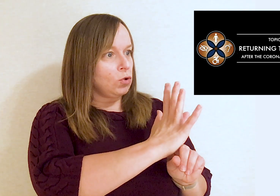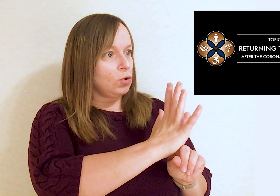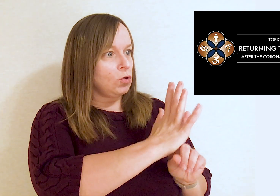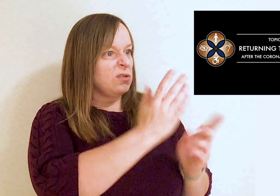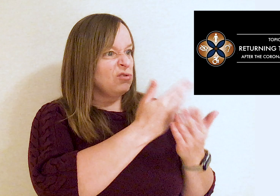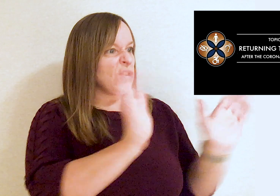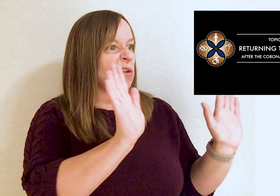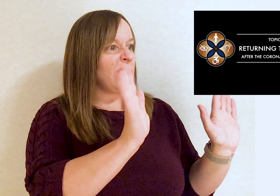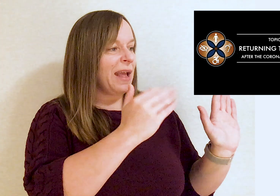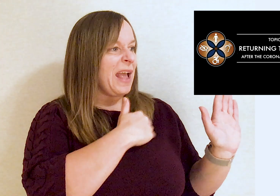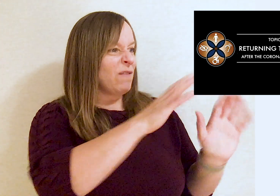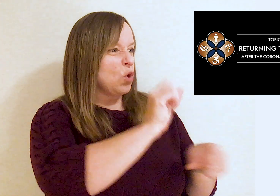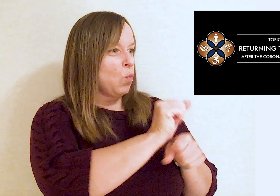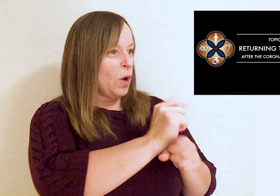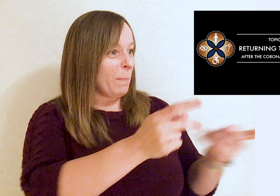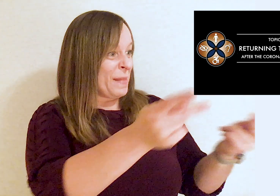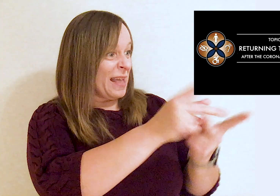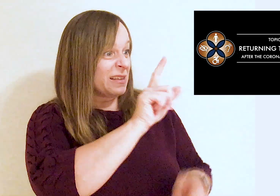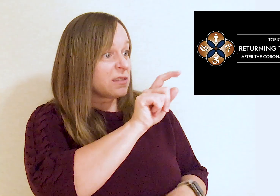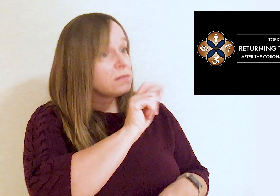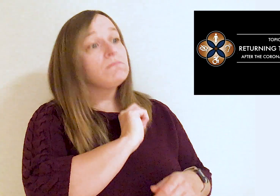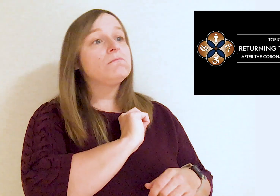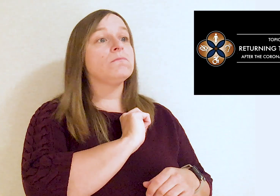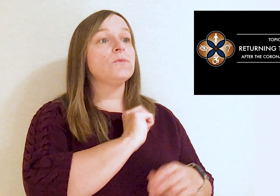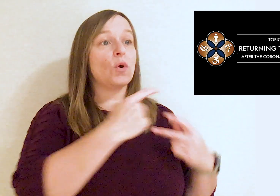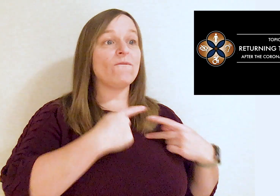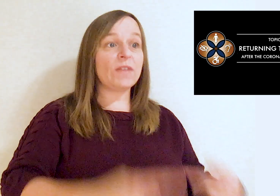you would generally have in your workplace through physical proximity